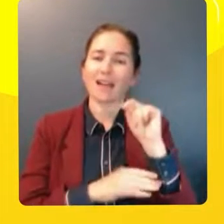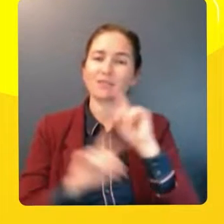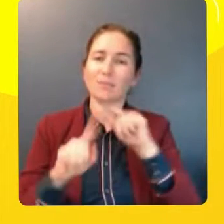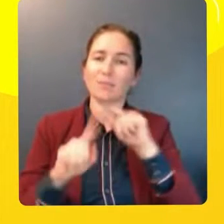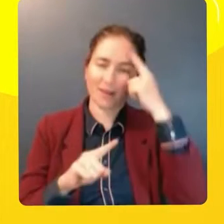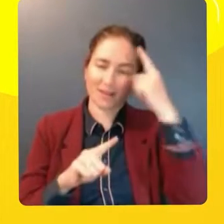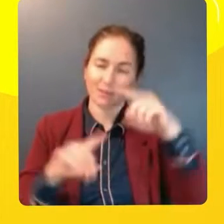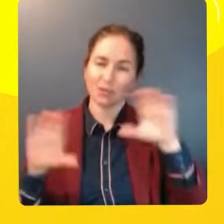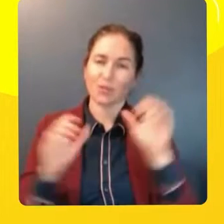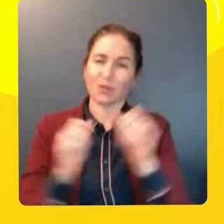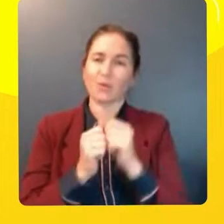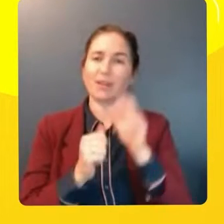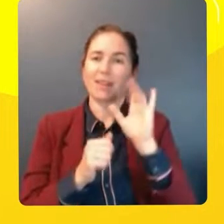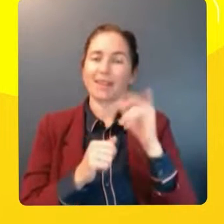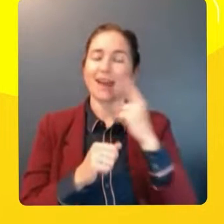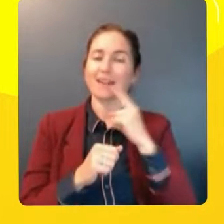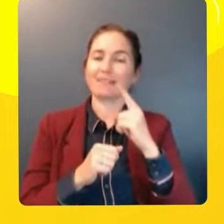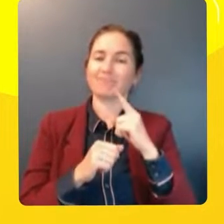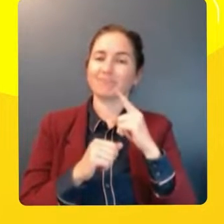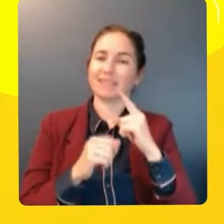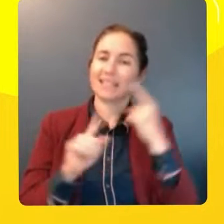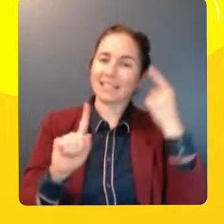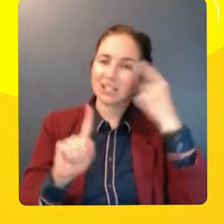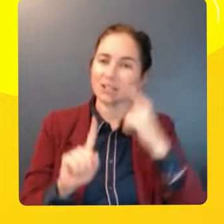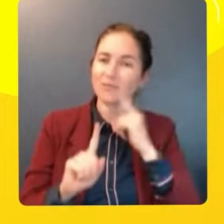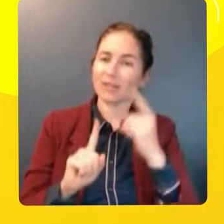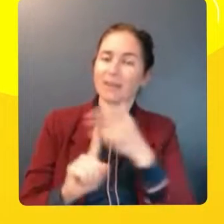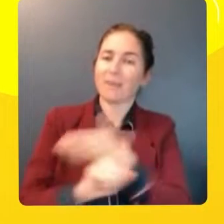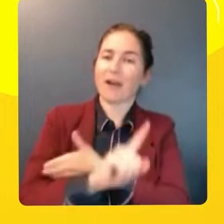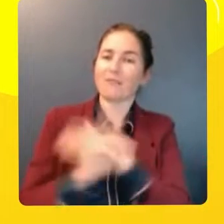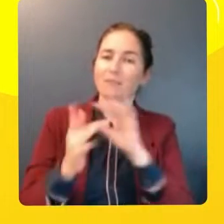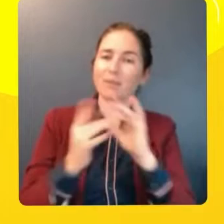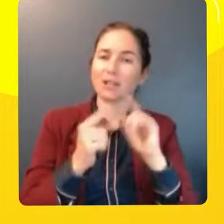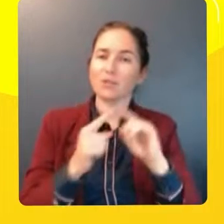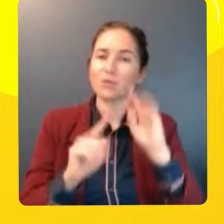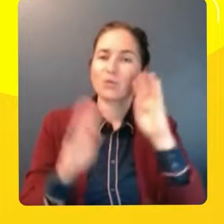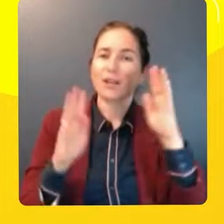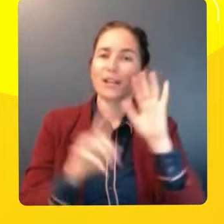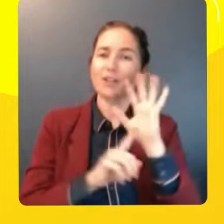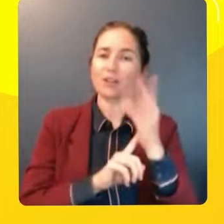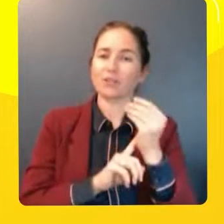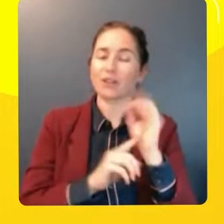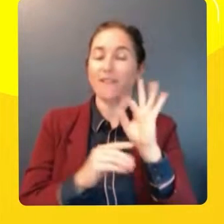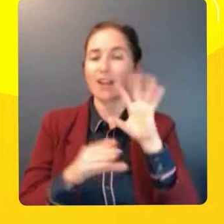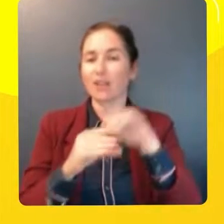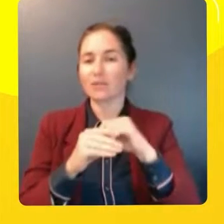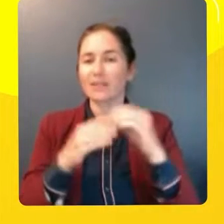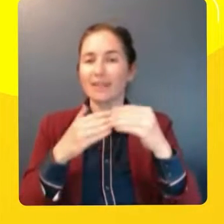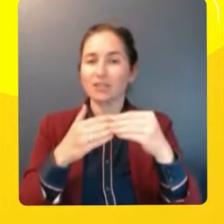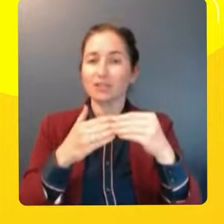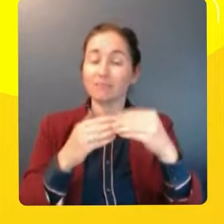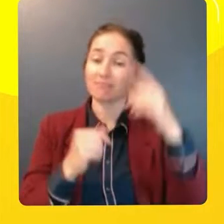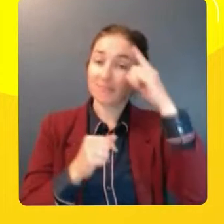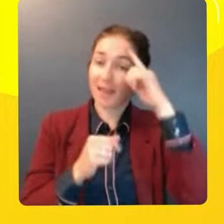Tech Initiative is really powerful as relates to creating cultures of inclusive leadership. And I believe that if we look at step one,